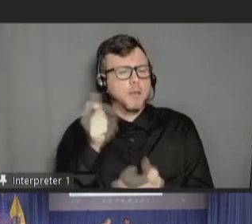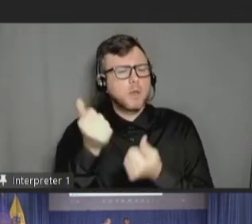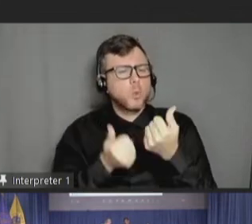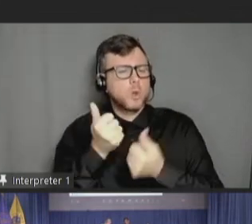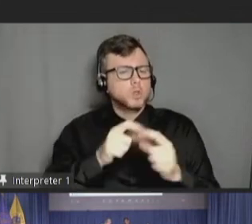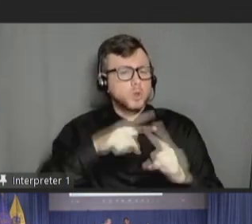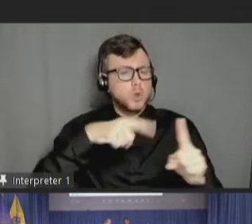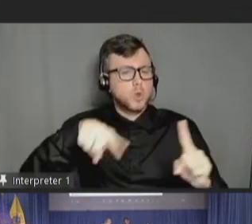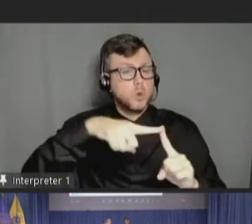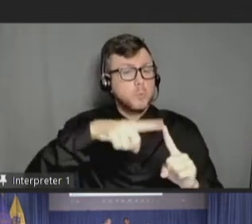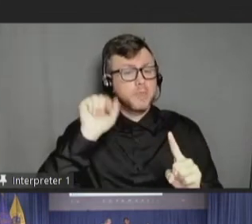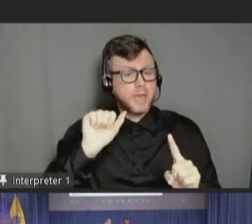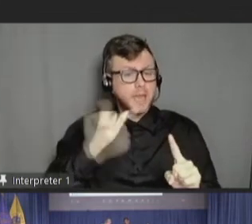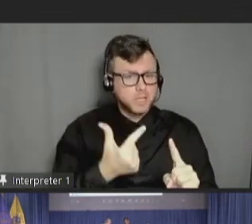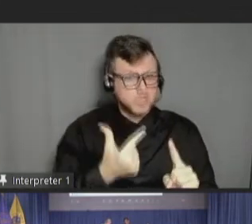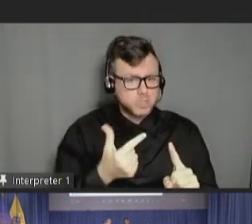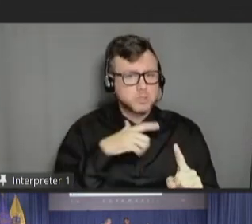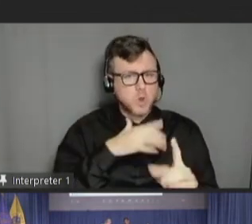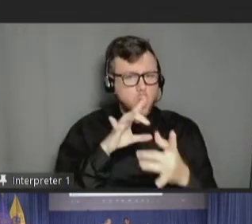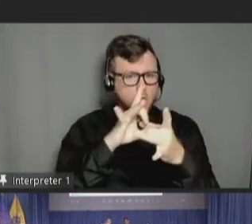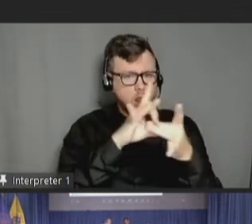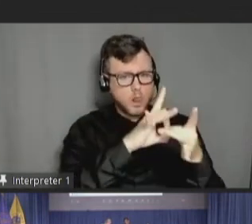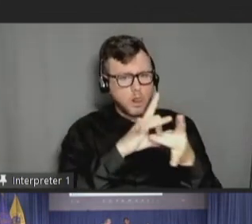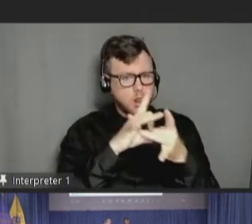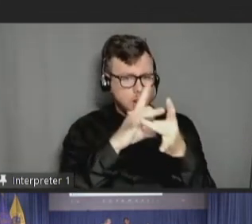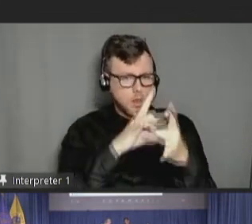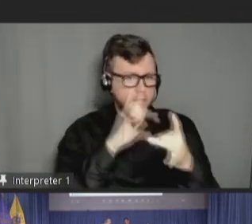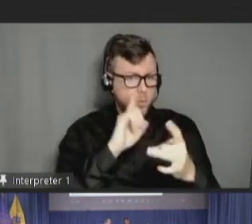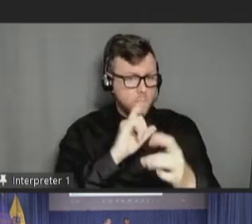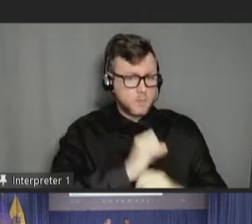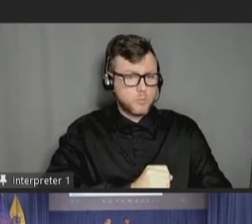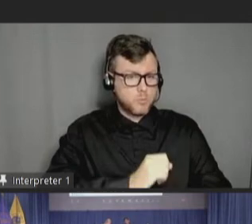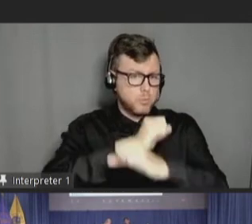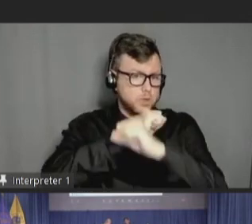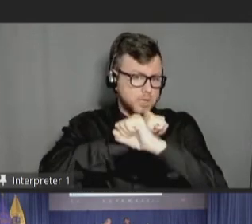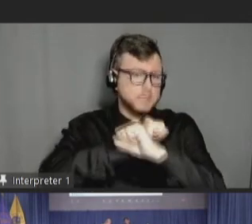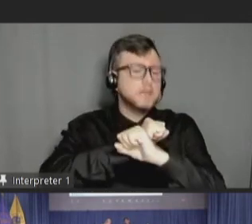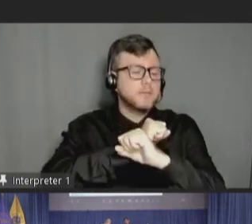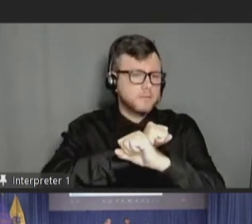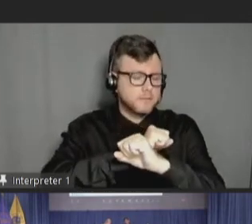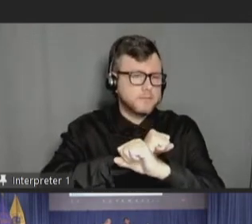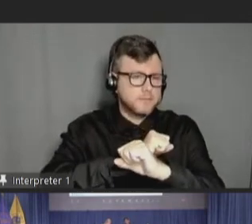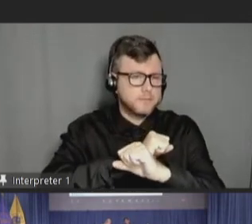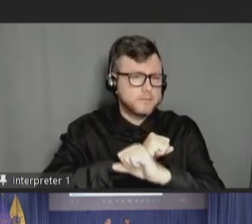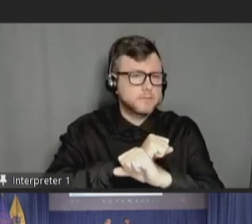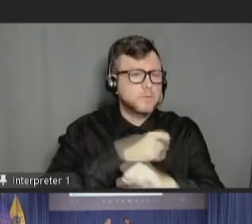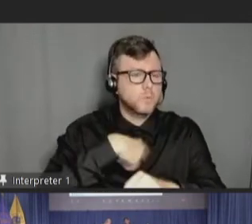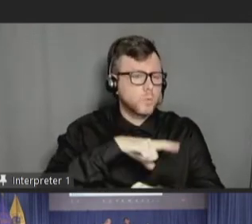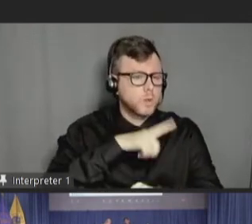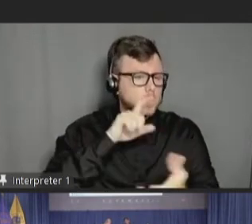antigens are really connected to the protection effect that we see, and sort of transplant this